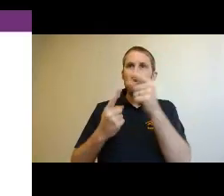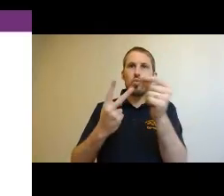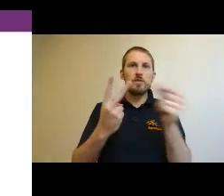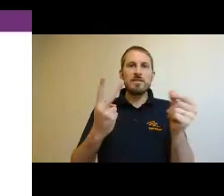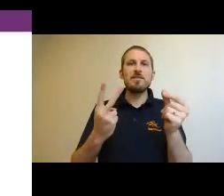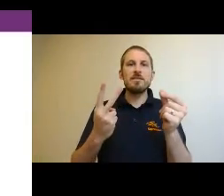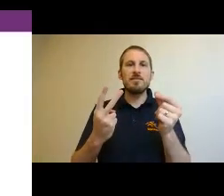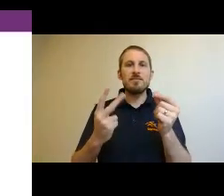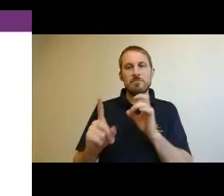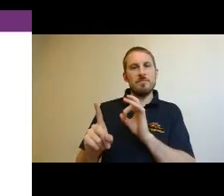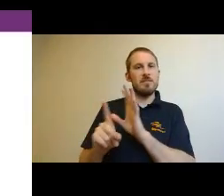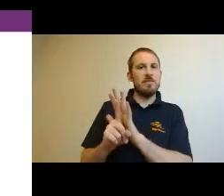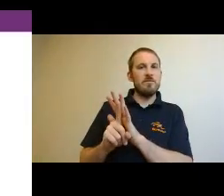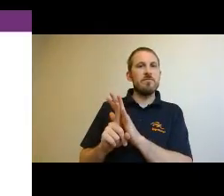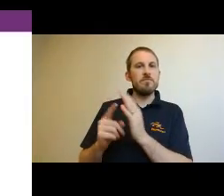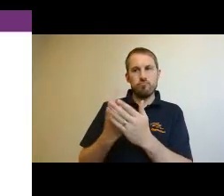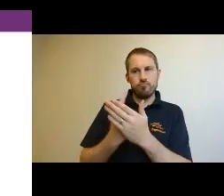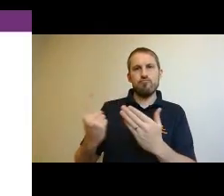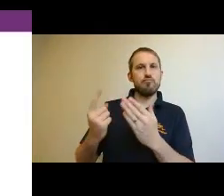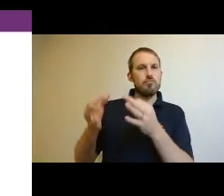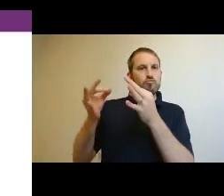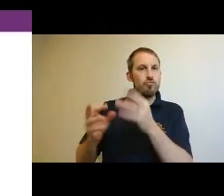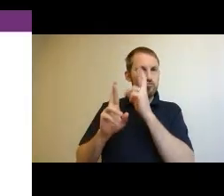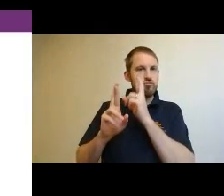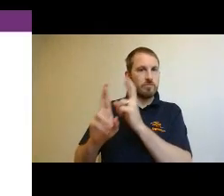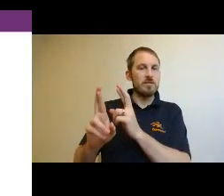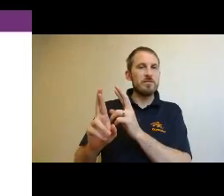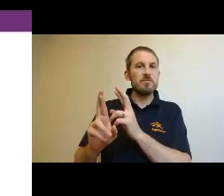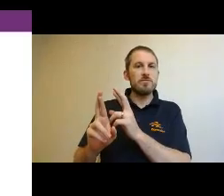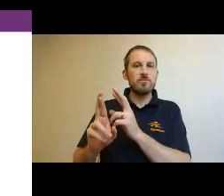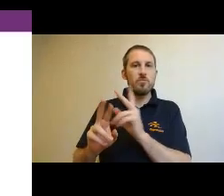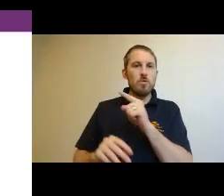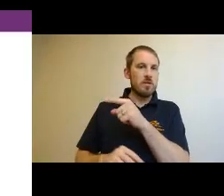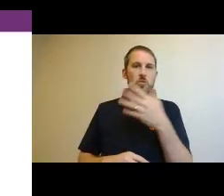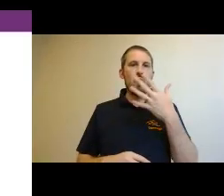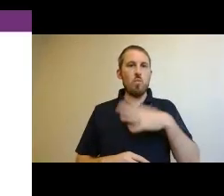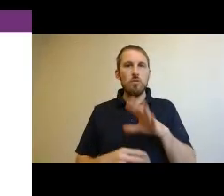Respecting that every person decides what they want to explore or connect with.